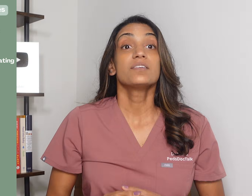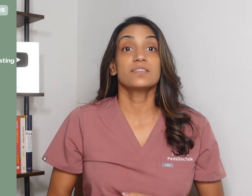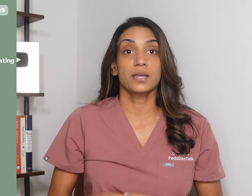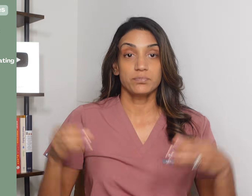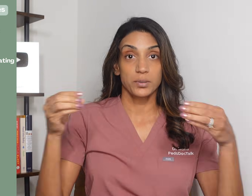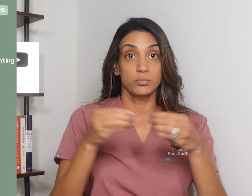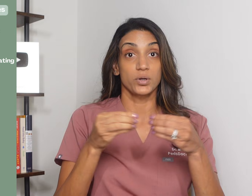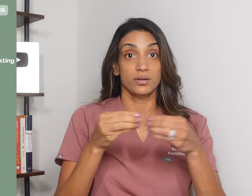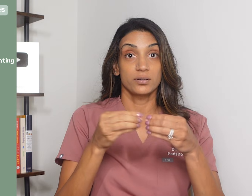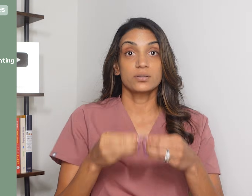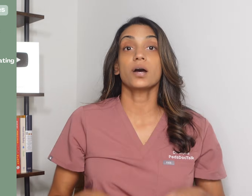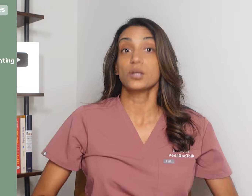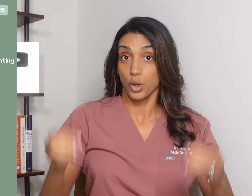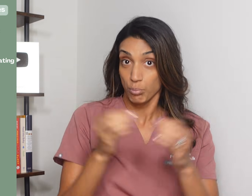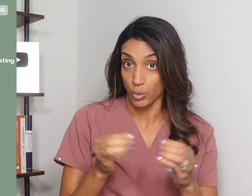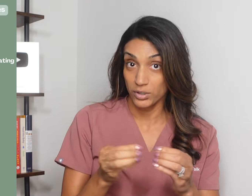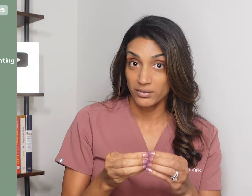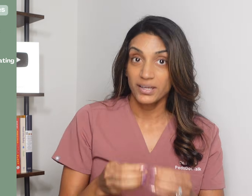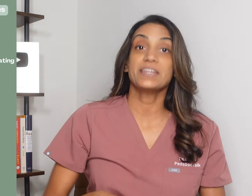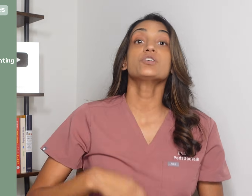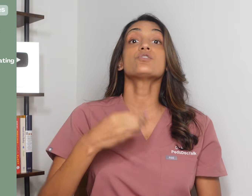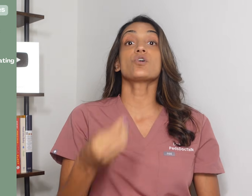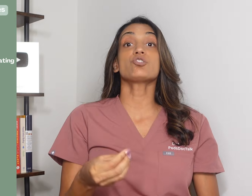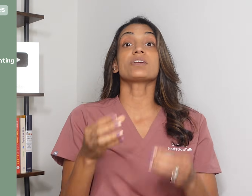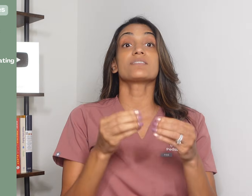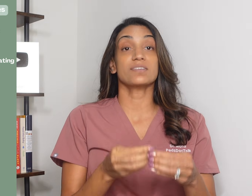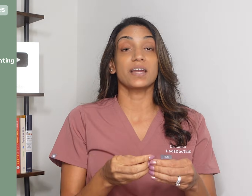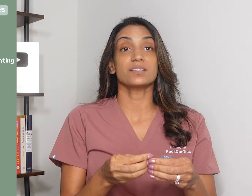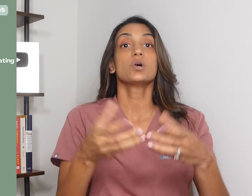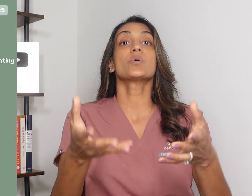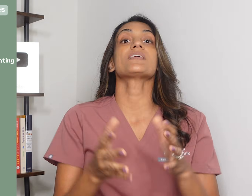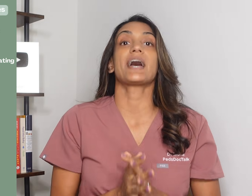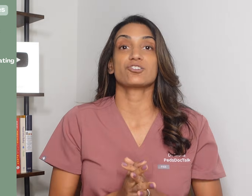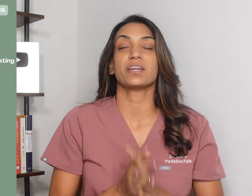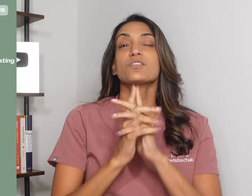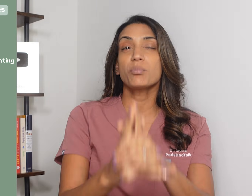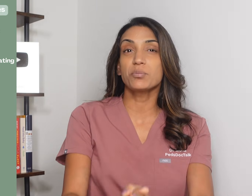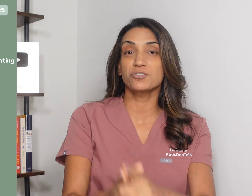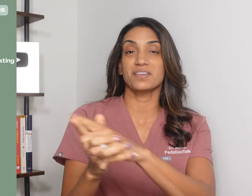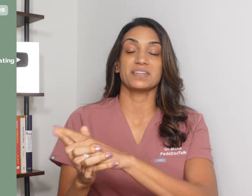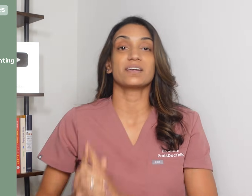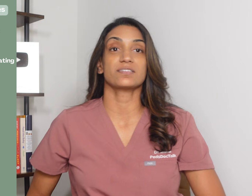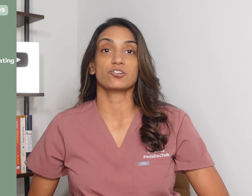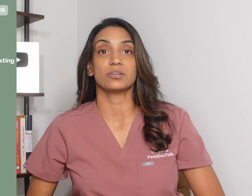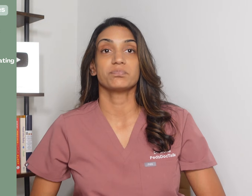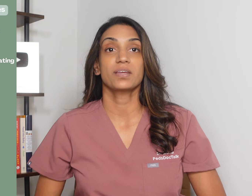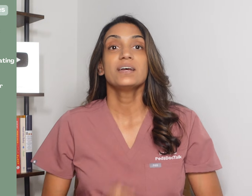Say more, not more. And then you associate the sign with the action and this will make more sense in the next section.